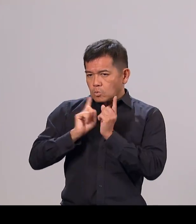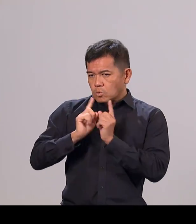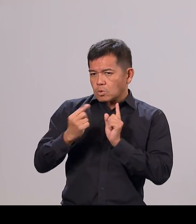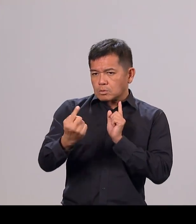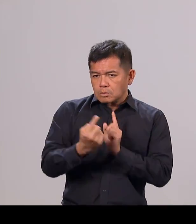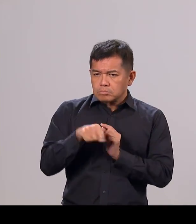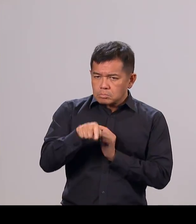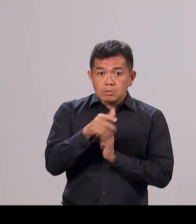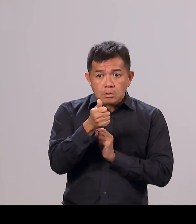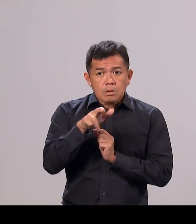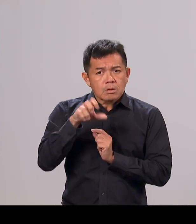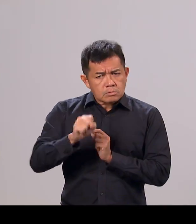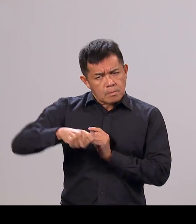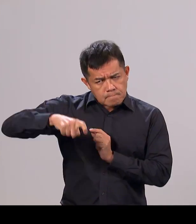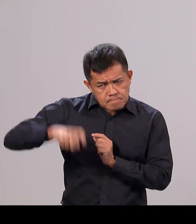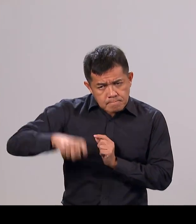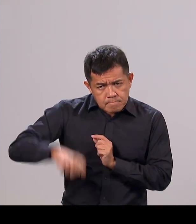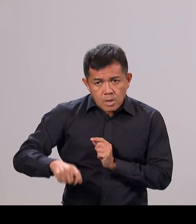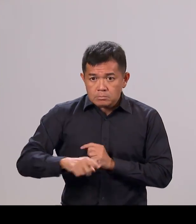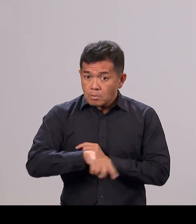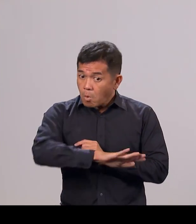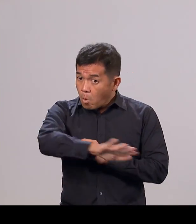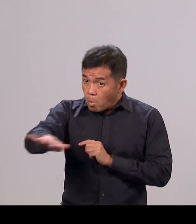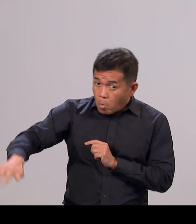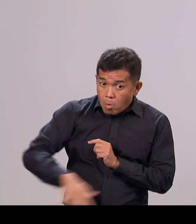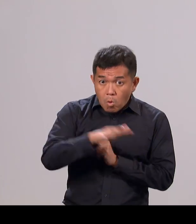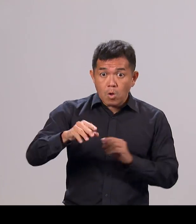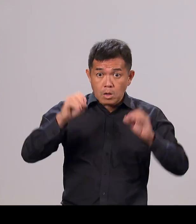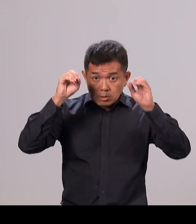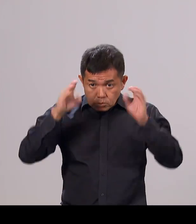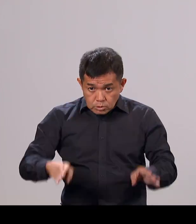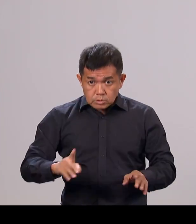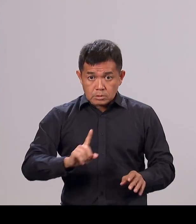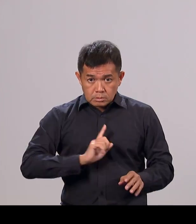That means all the asatizahs must be registered under the ARS,